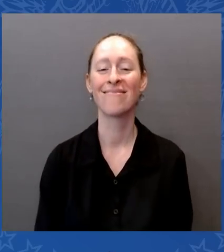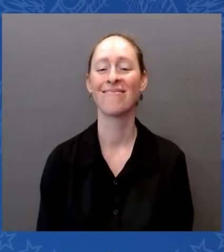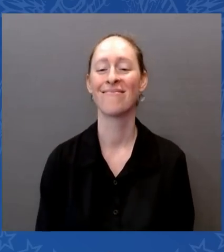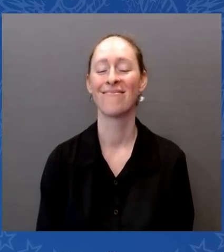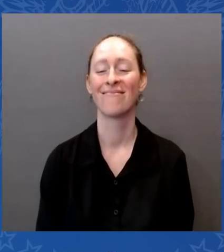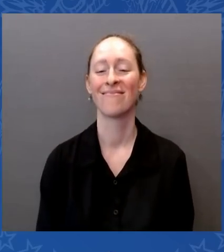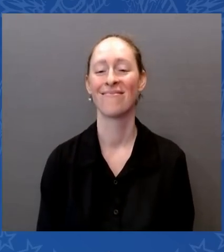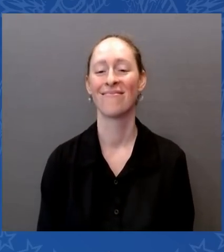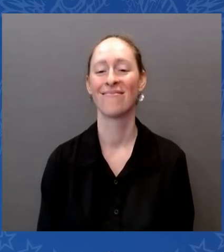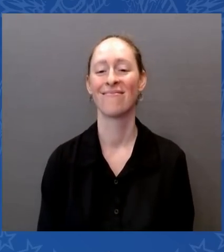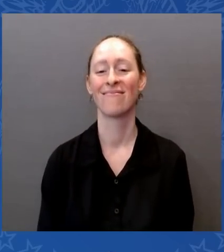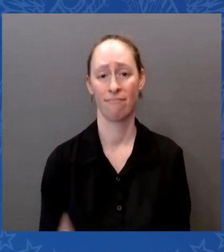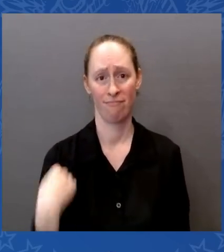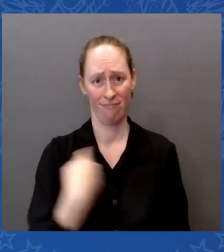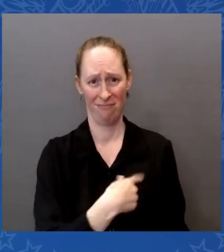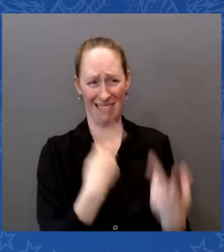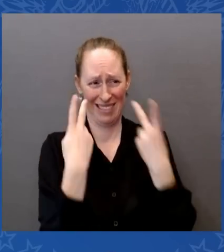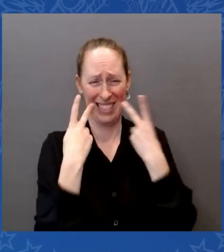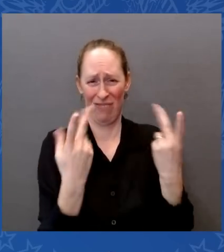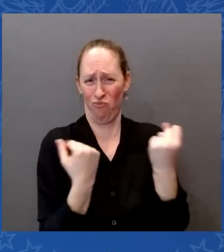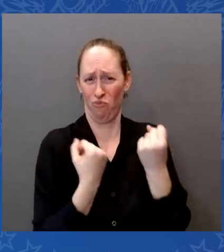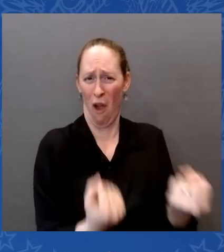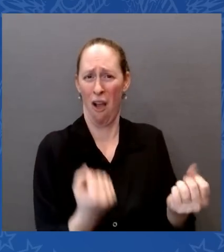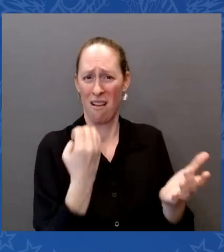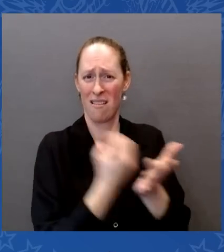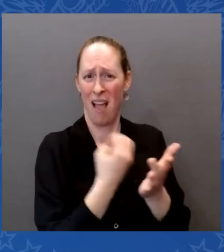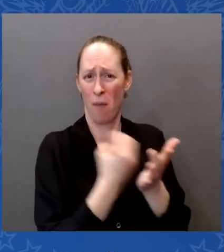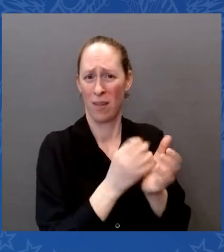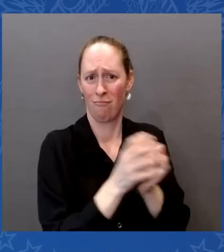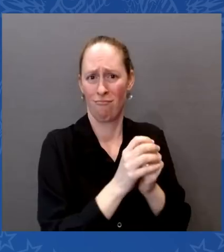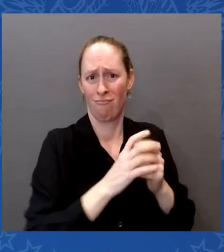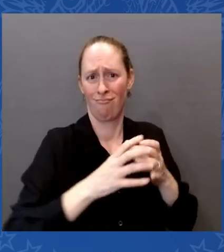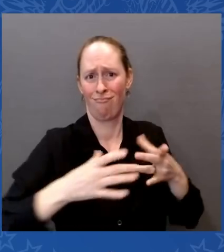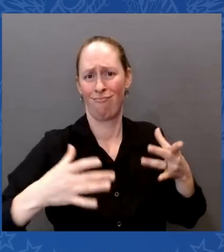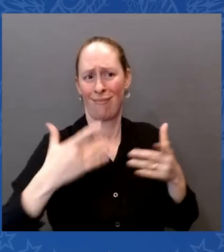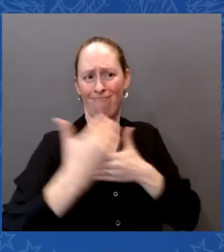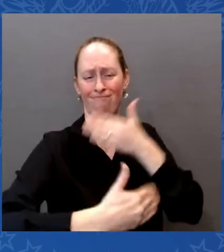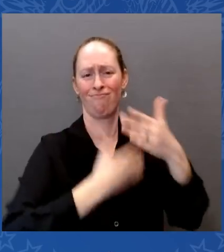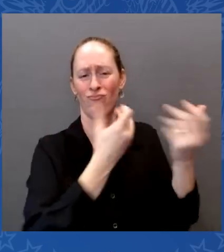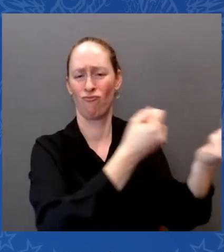where the poor have a ladder up, the middle class does well, and the wealthy do very well. They're not hurt by it.